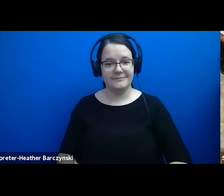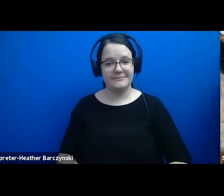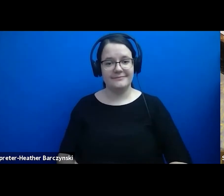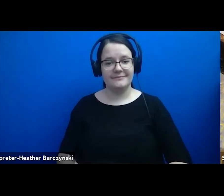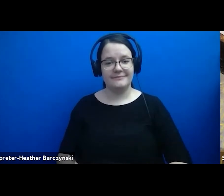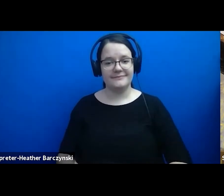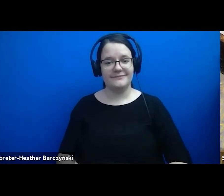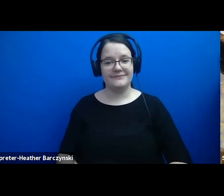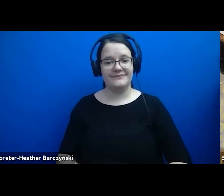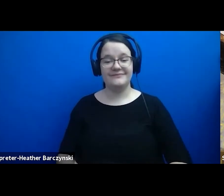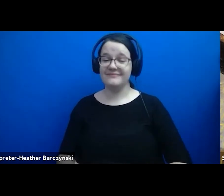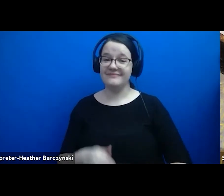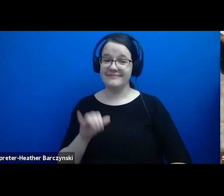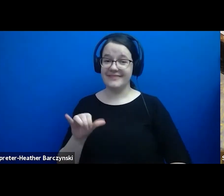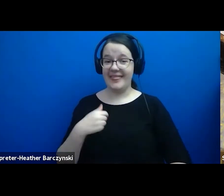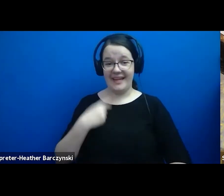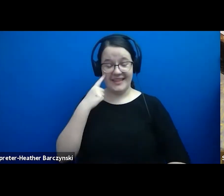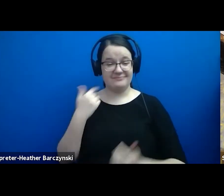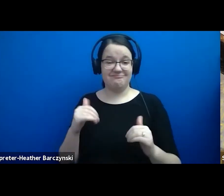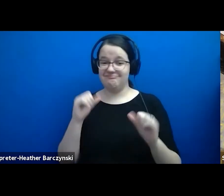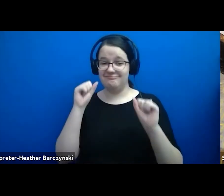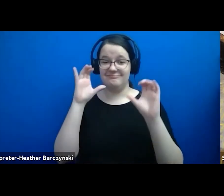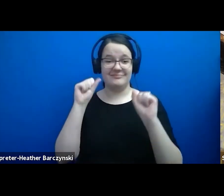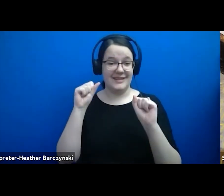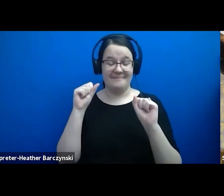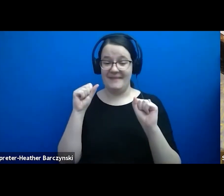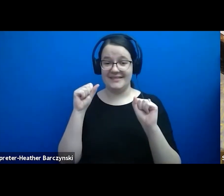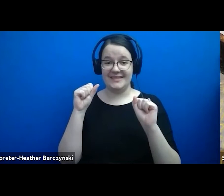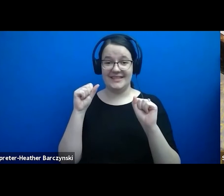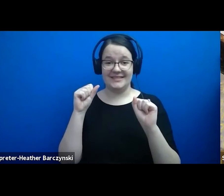know that that's i think one of the amazing things about really it's it's it's astounding